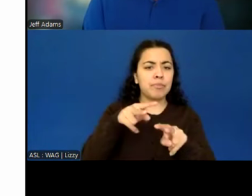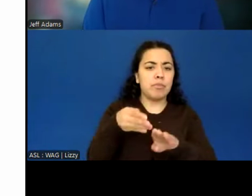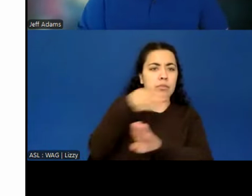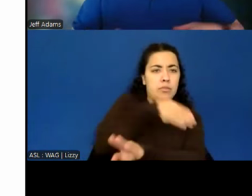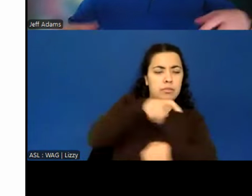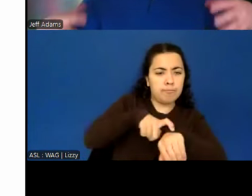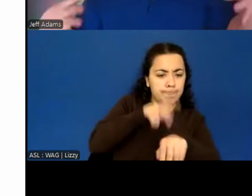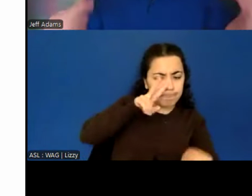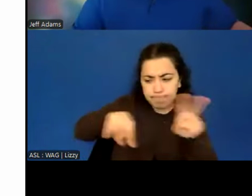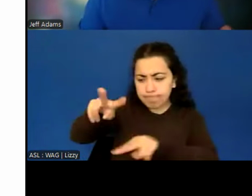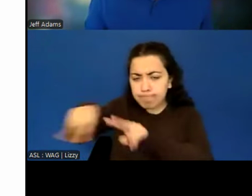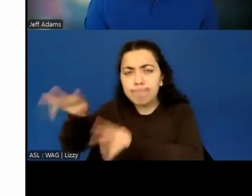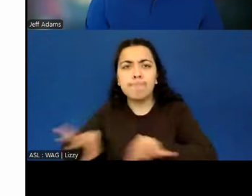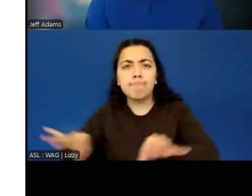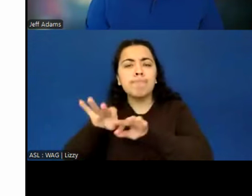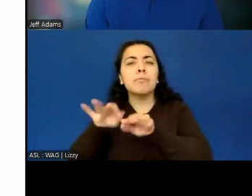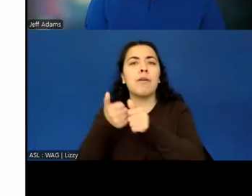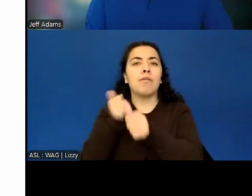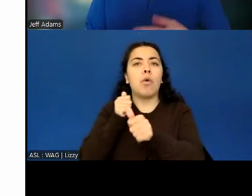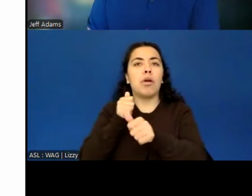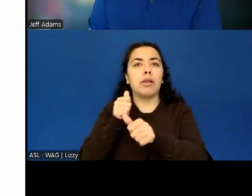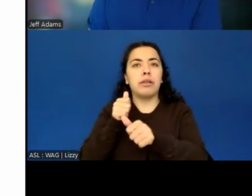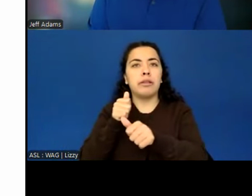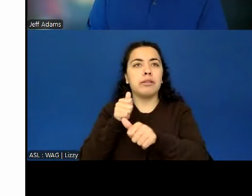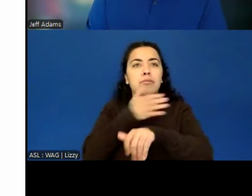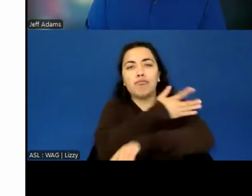and that's why it's important to have everyone on board. And here's another area where the